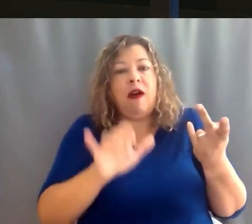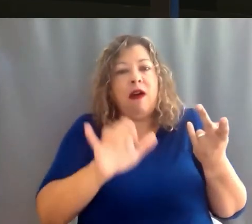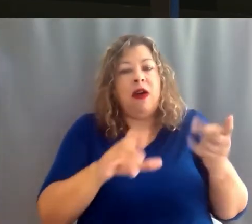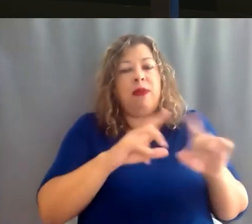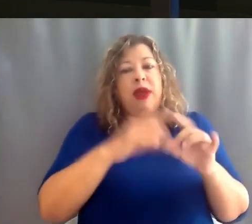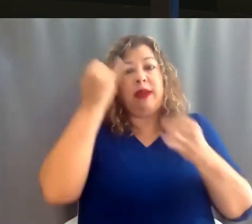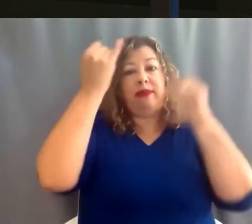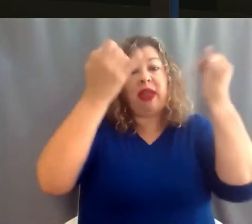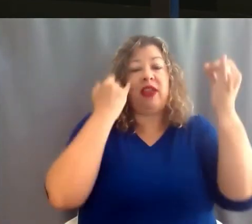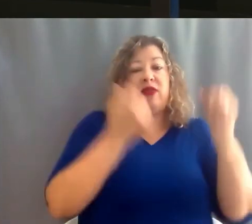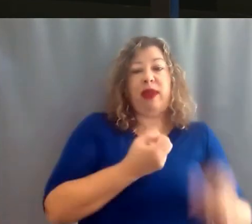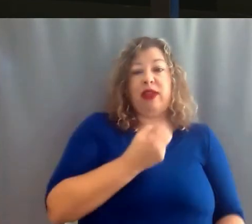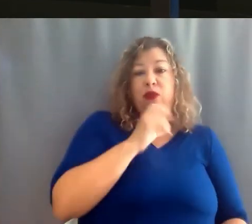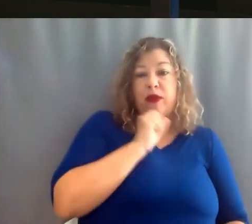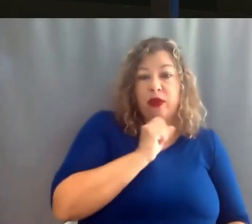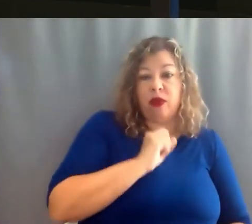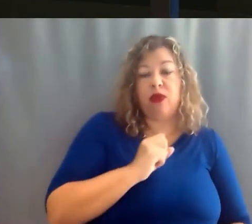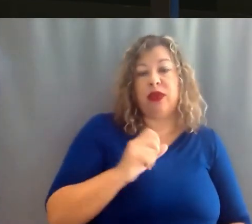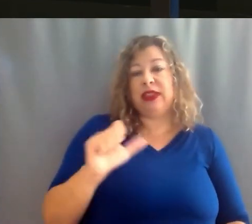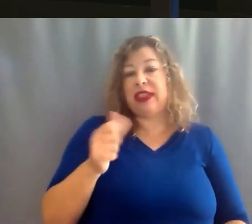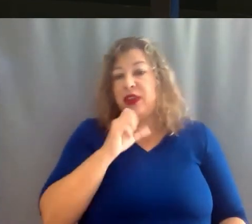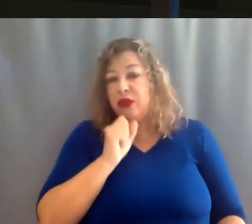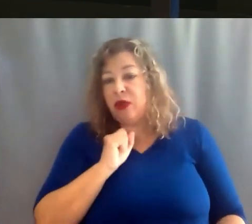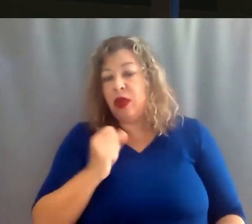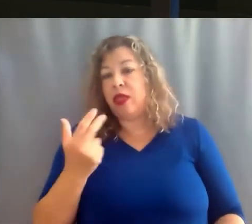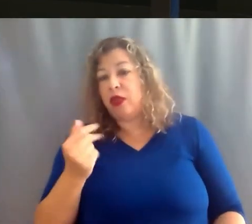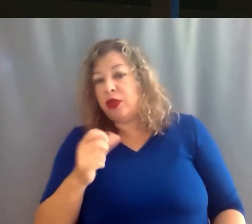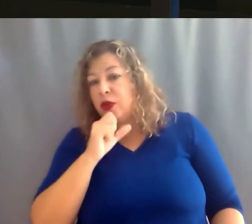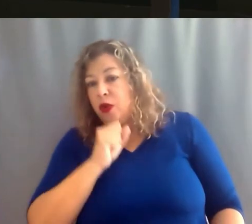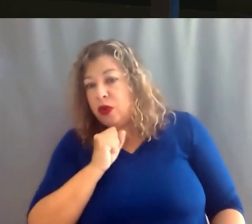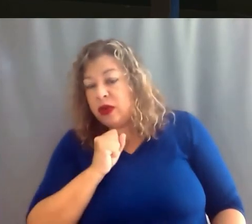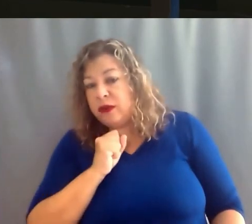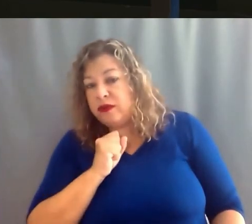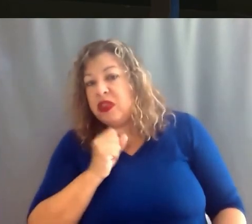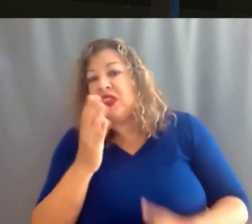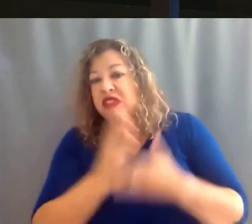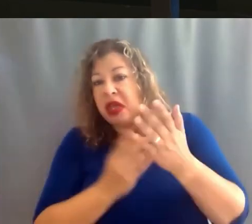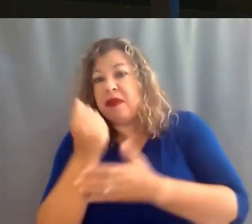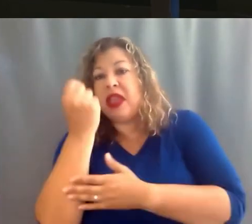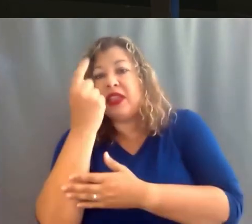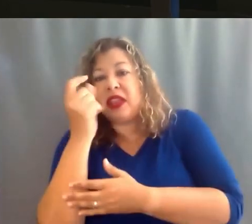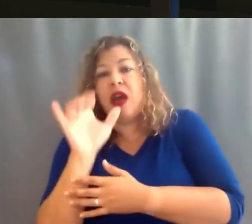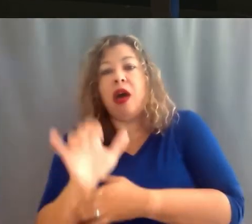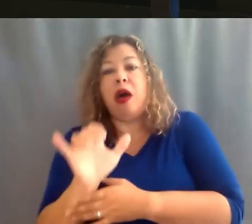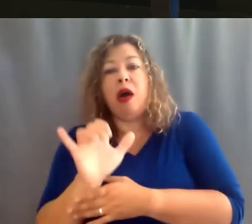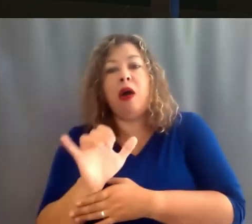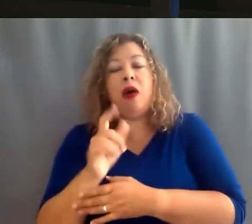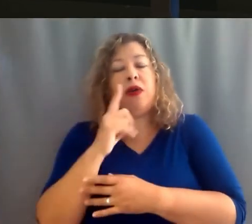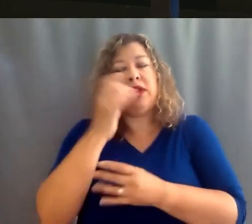self got some insight into that. Right? I can only imagine what my trajectory would have been. Right?